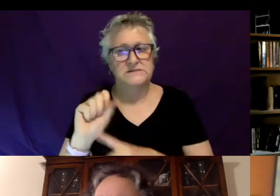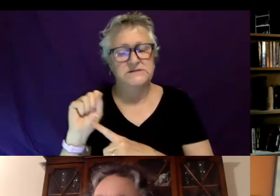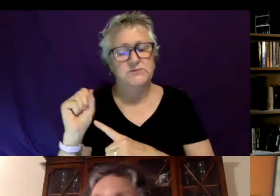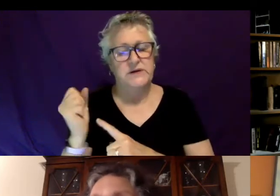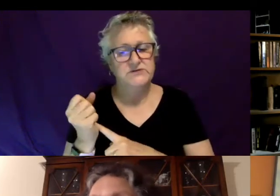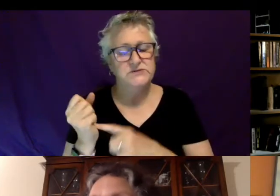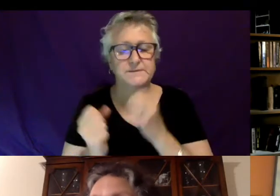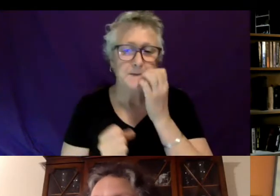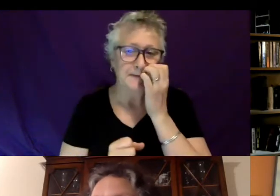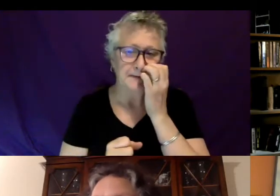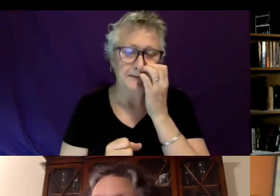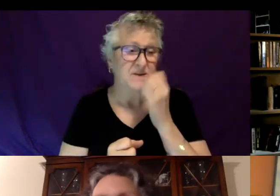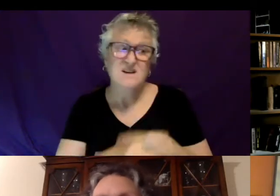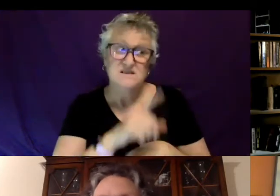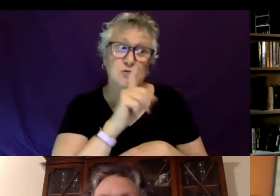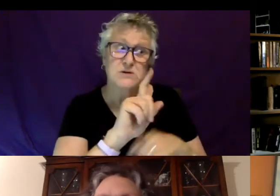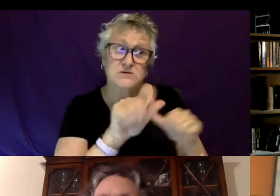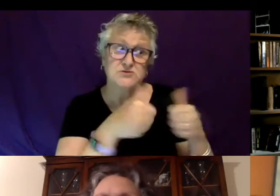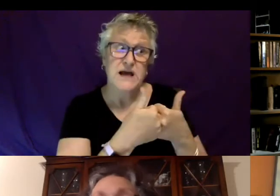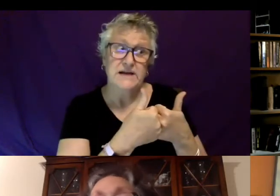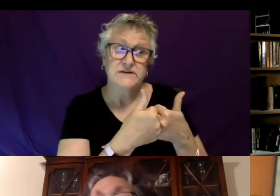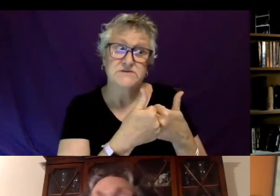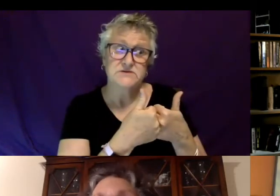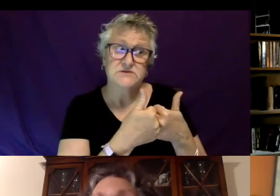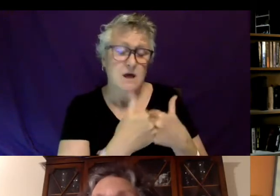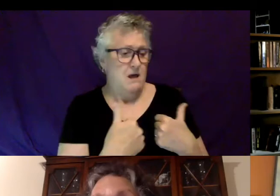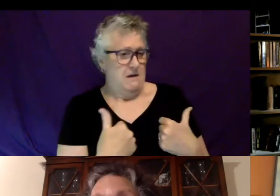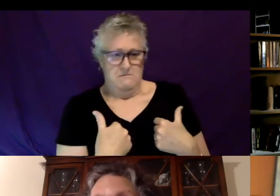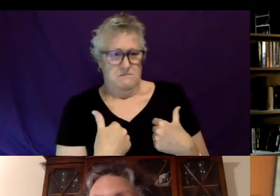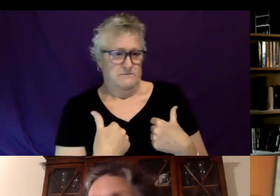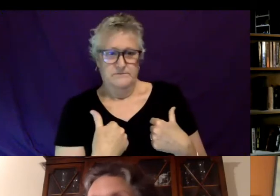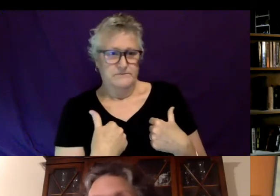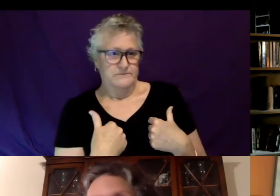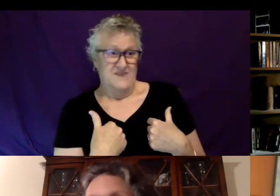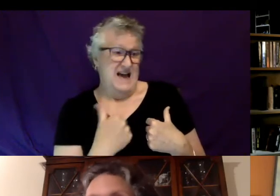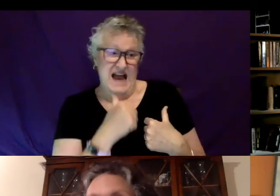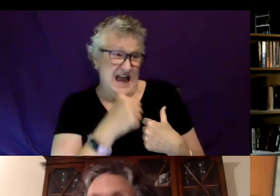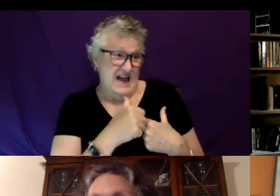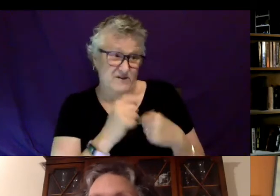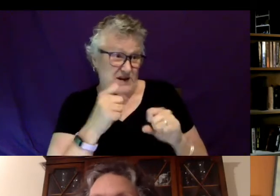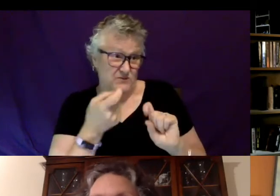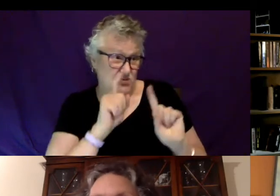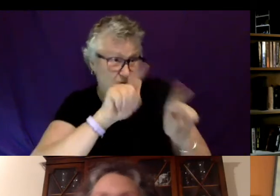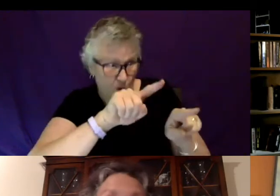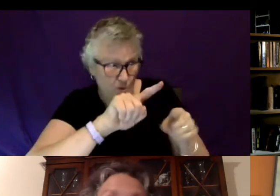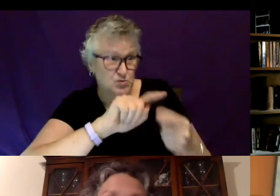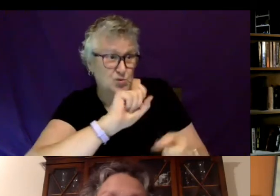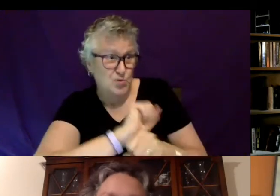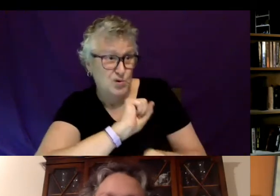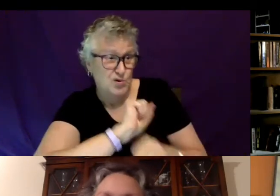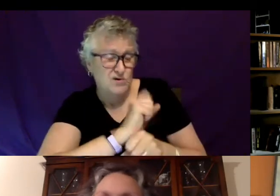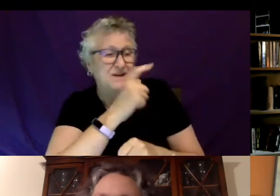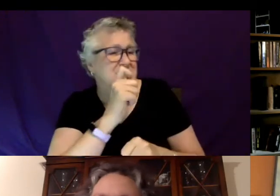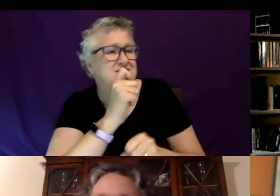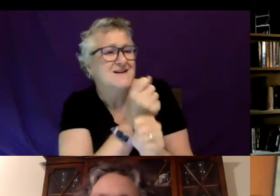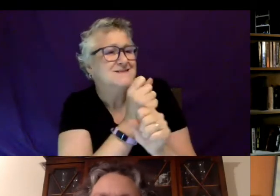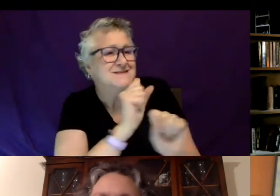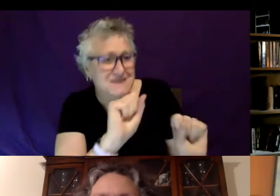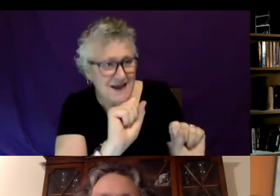It's a real challenge. I mean, I haven't actually been able to go into work, because it's not safe for the people there, even though I've been vaccinated.